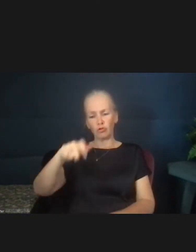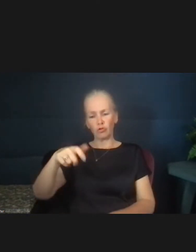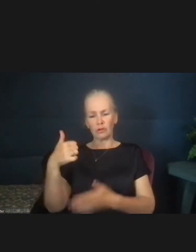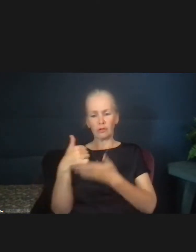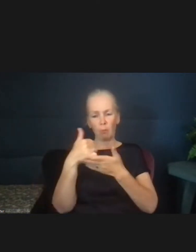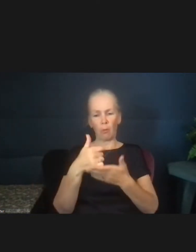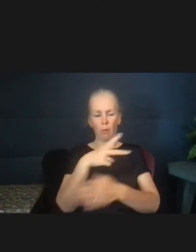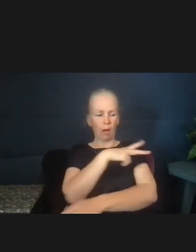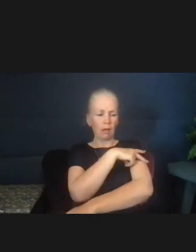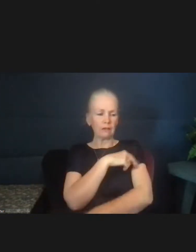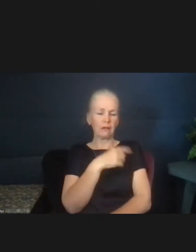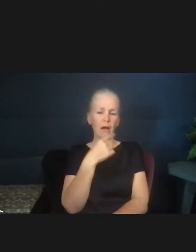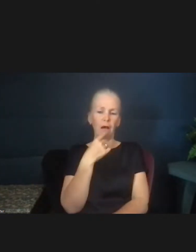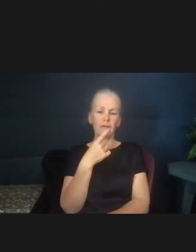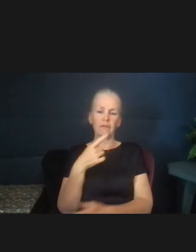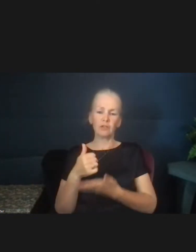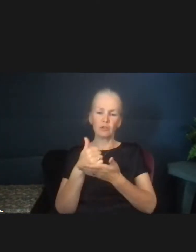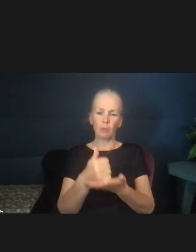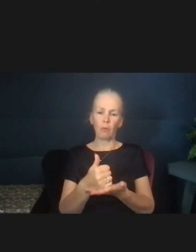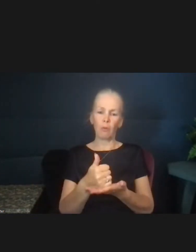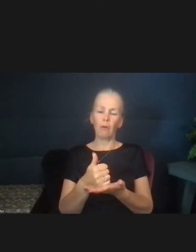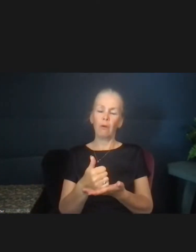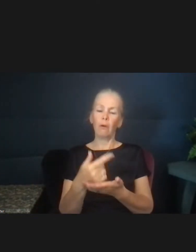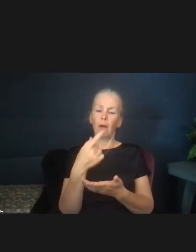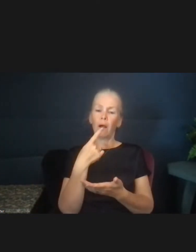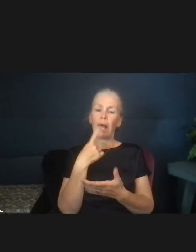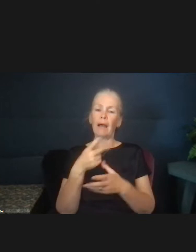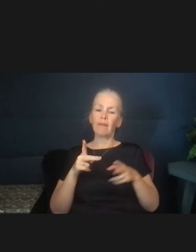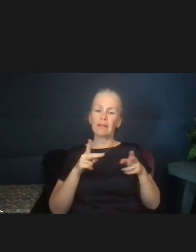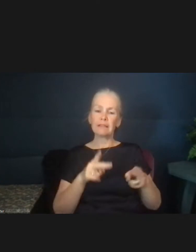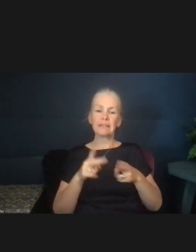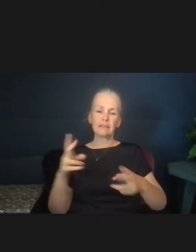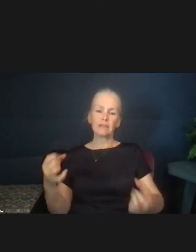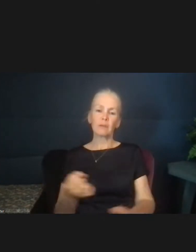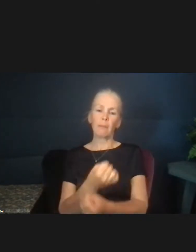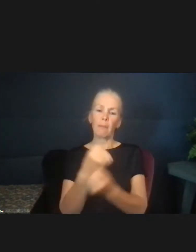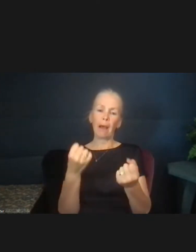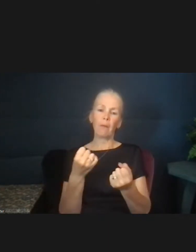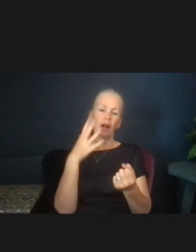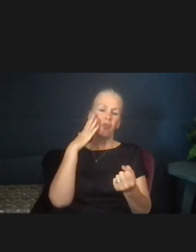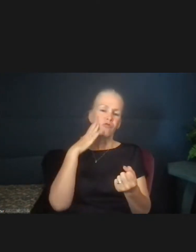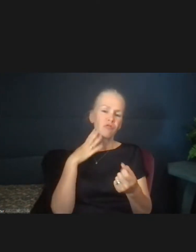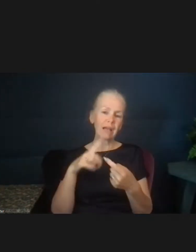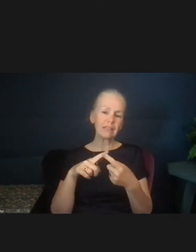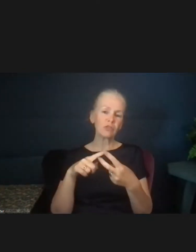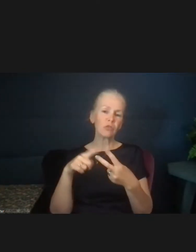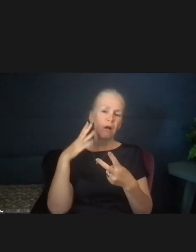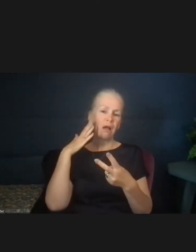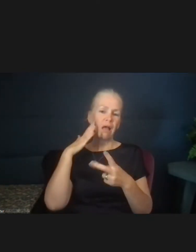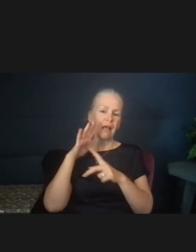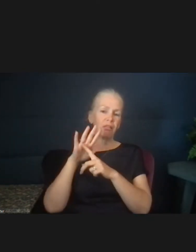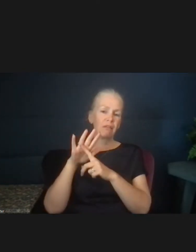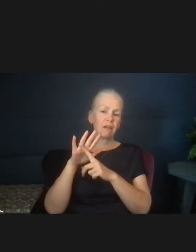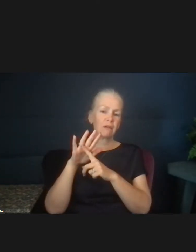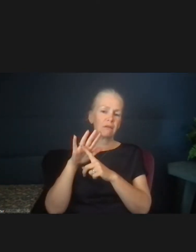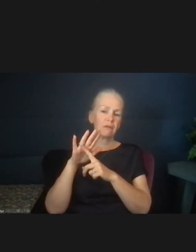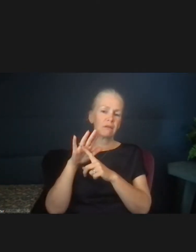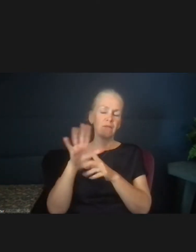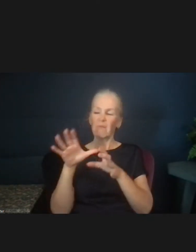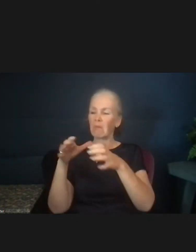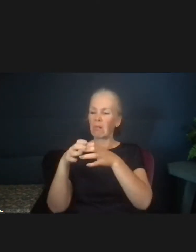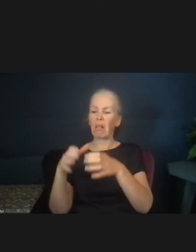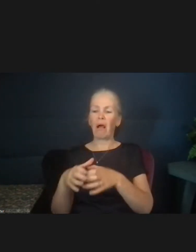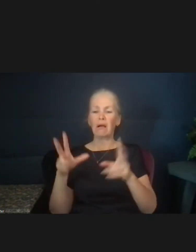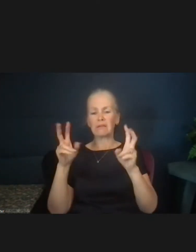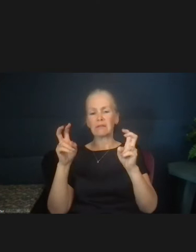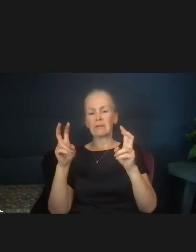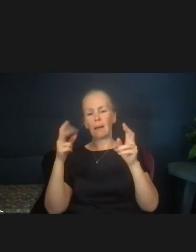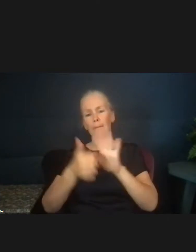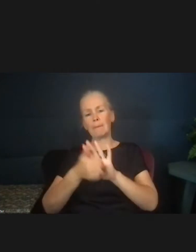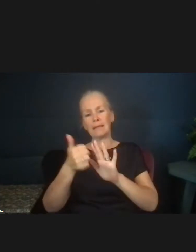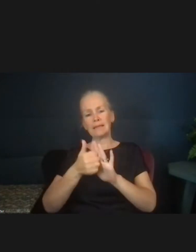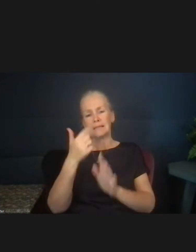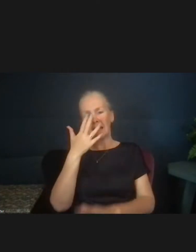systems of power not limited, but including racial, ethnic, class ability, age, sexuality,